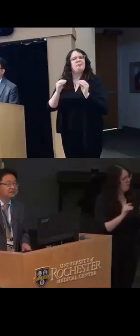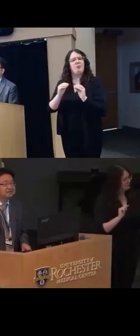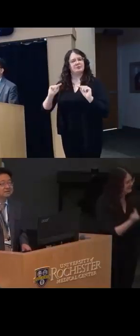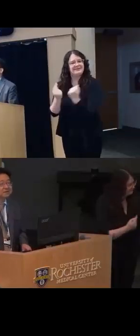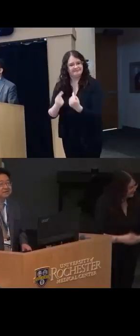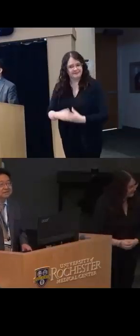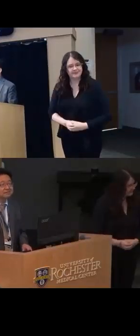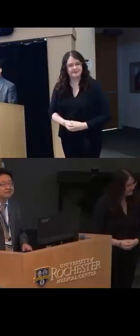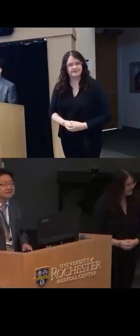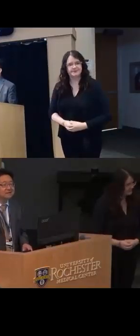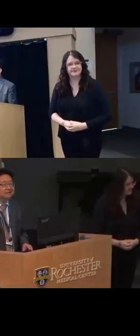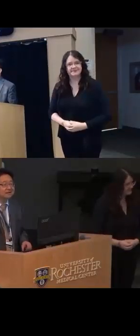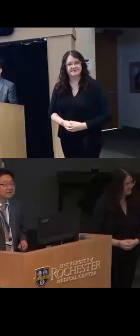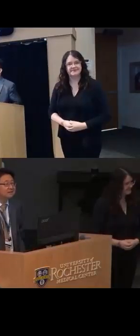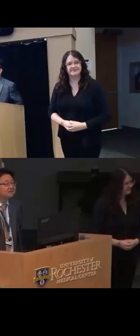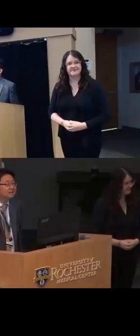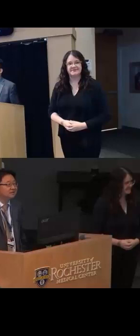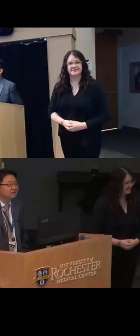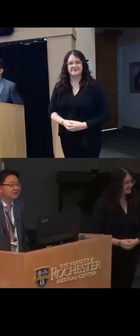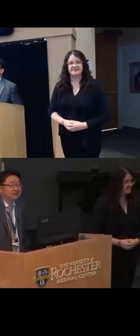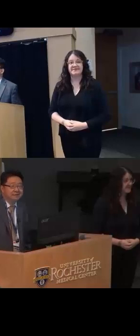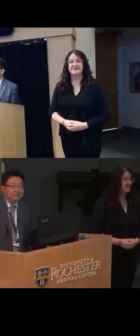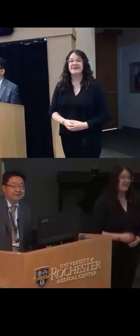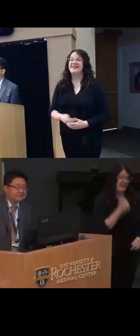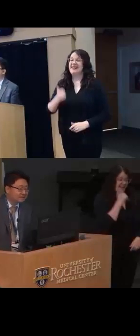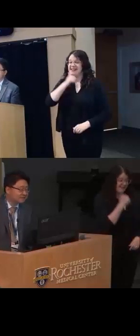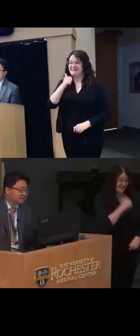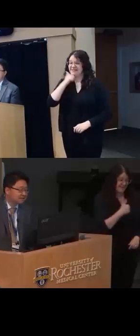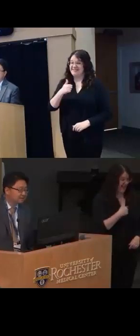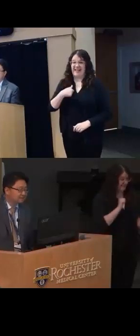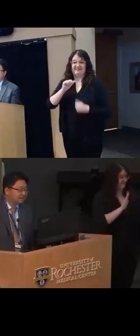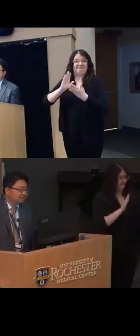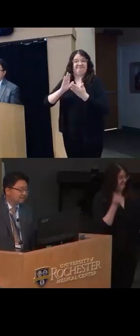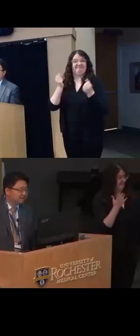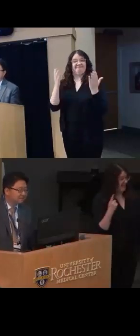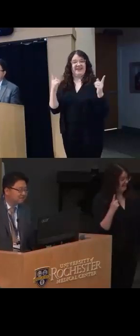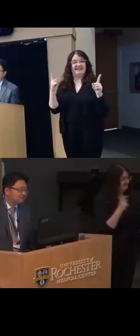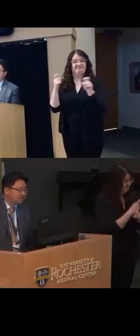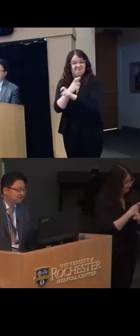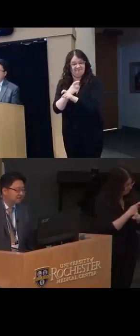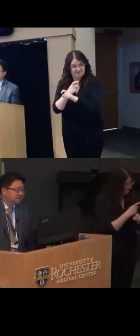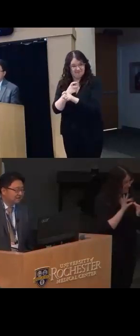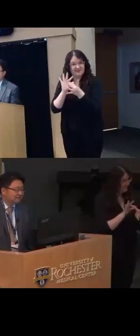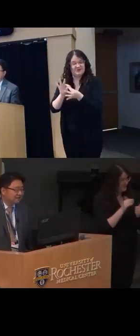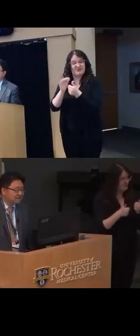there is a tremendous complexity that I deal with on daily basis related to administrative and